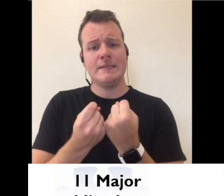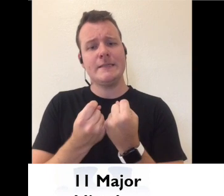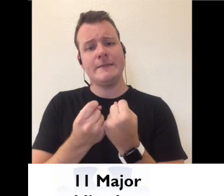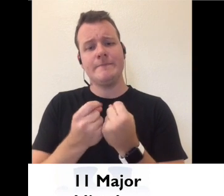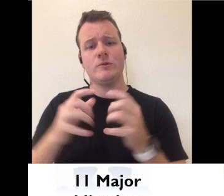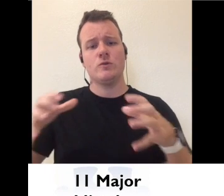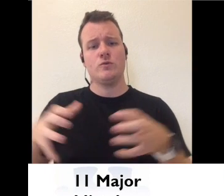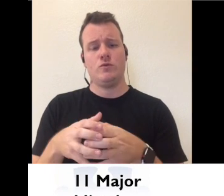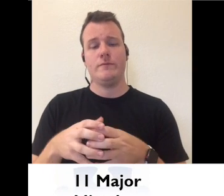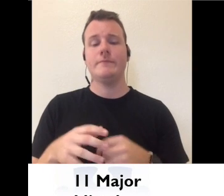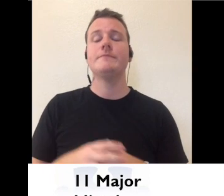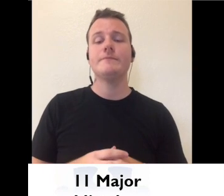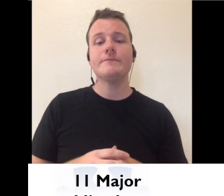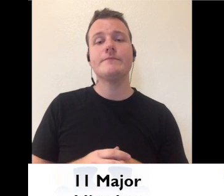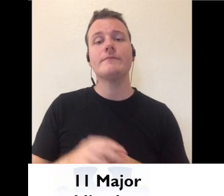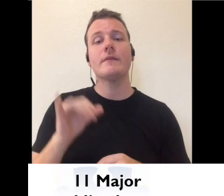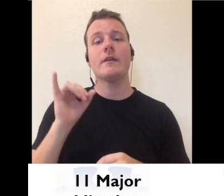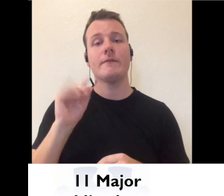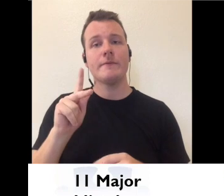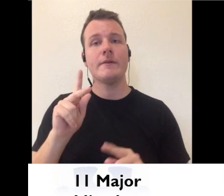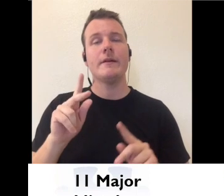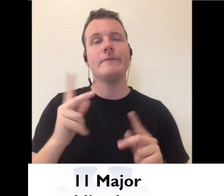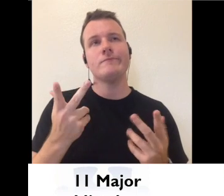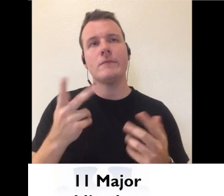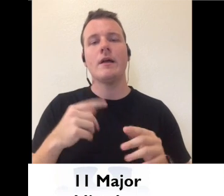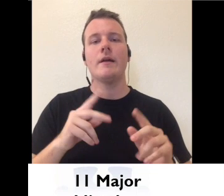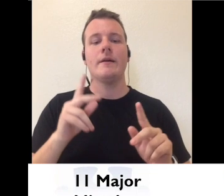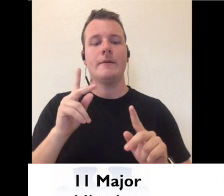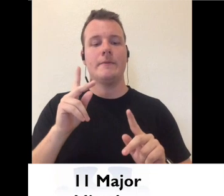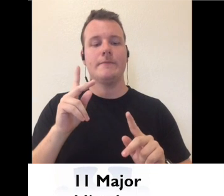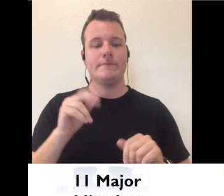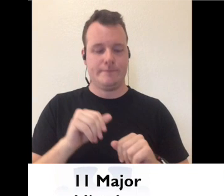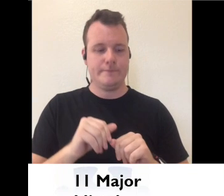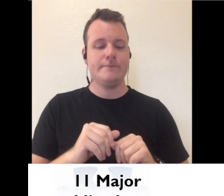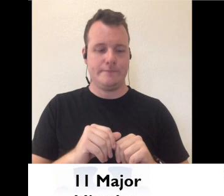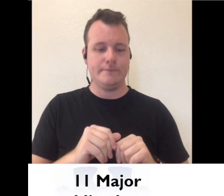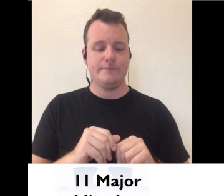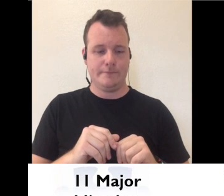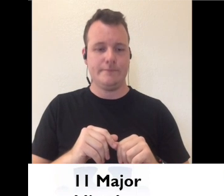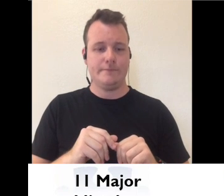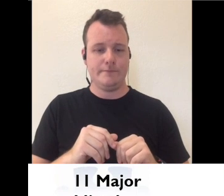the startup or the existing practice. You want to tailor a lot of the development